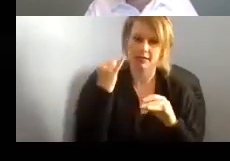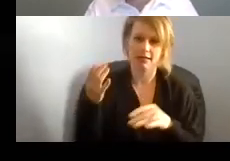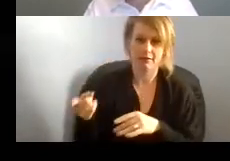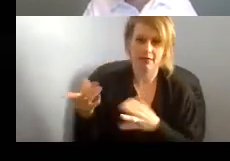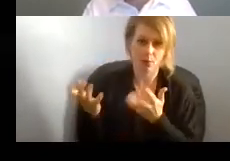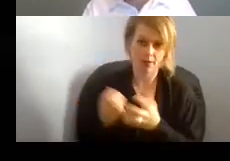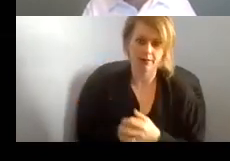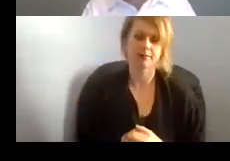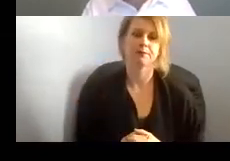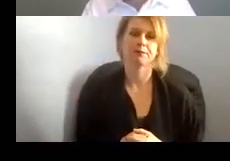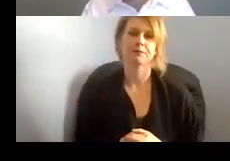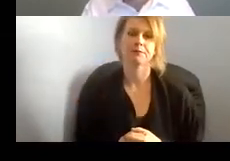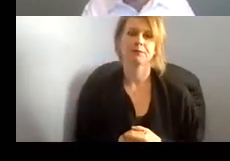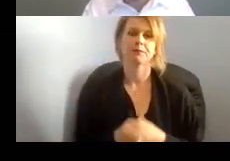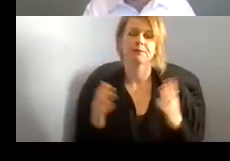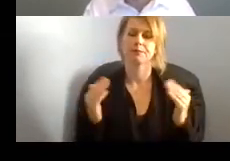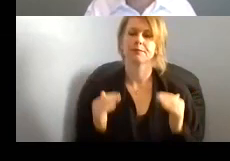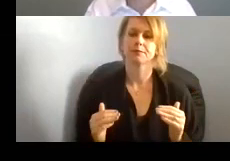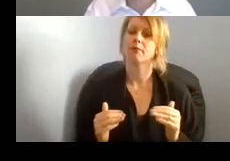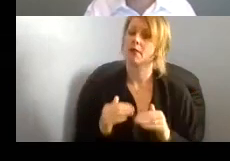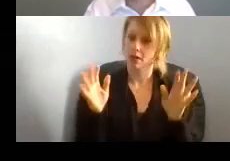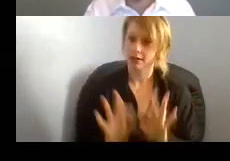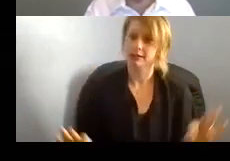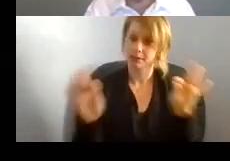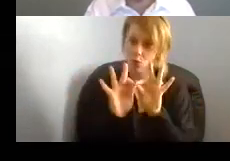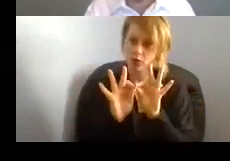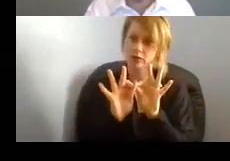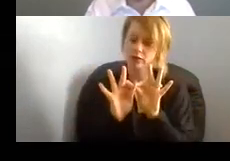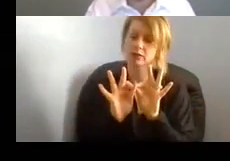it’s also important to identify and address guilt reactions.